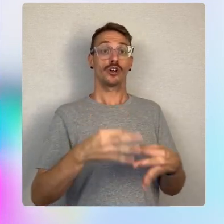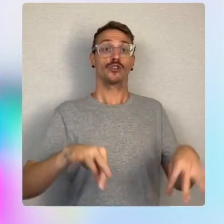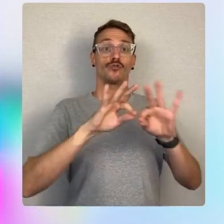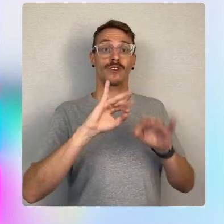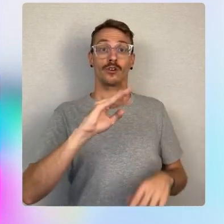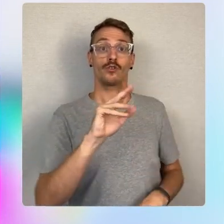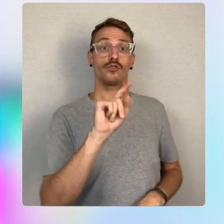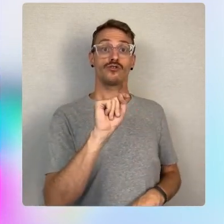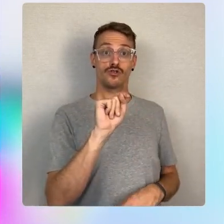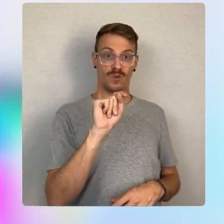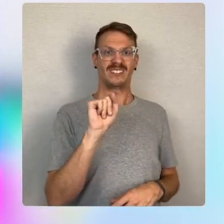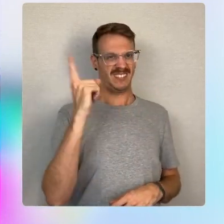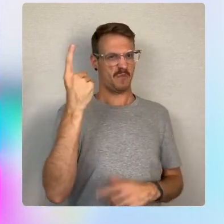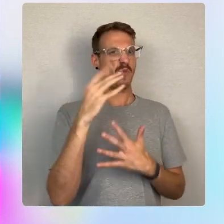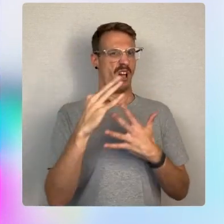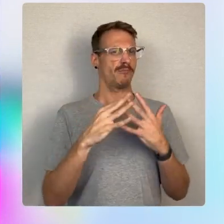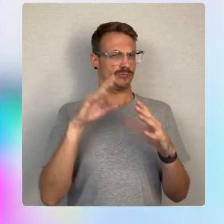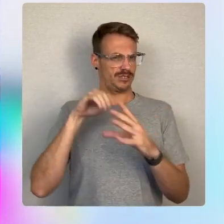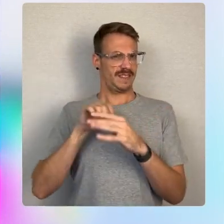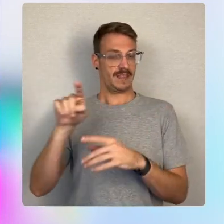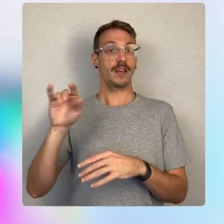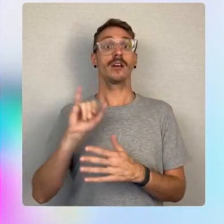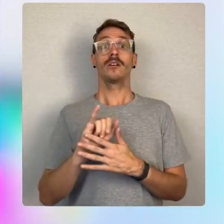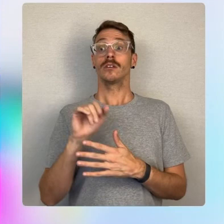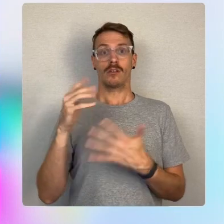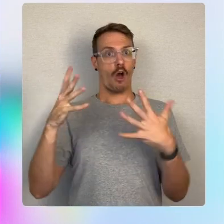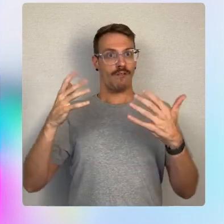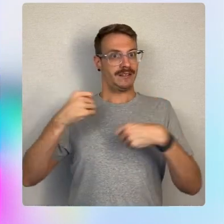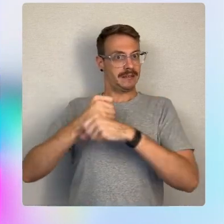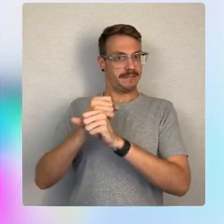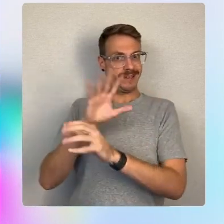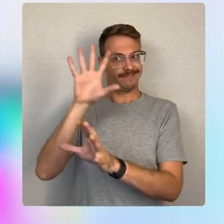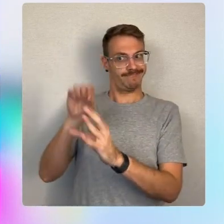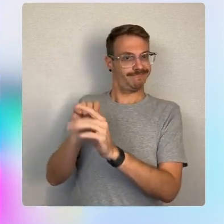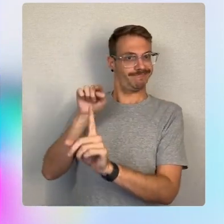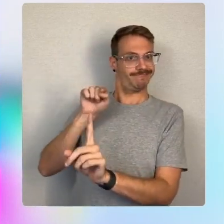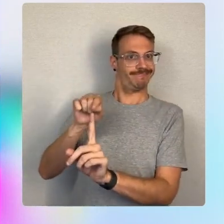which is a feature that already exists in the SDK.